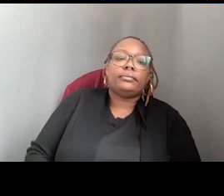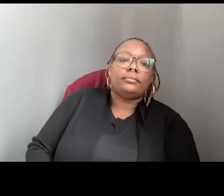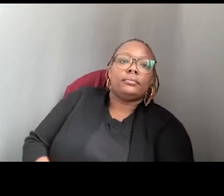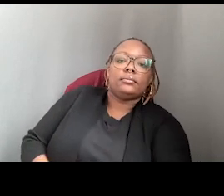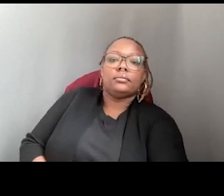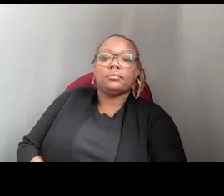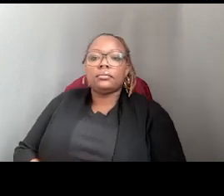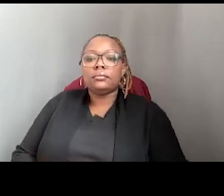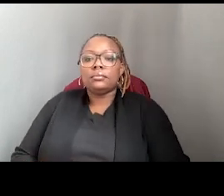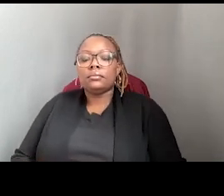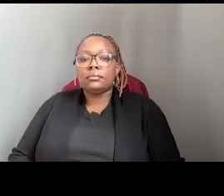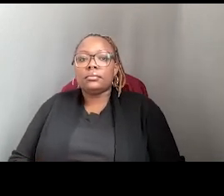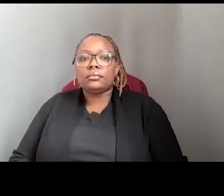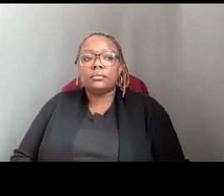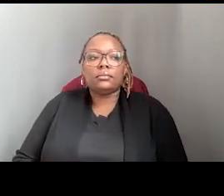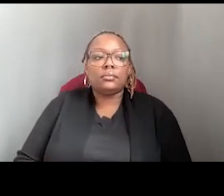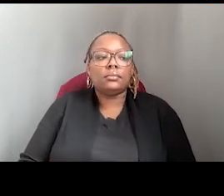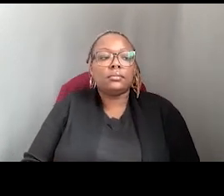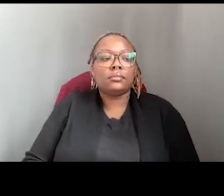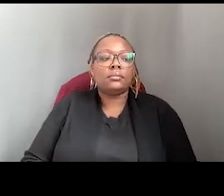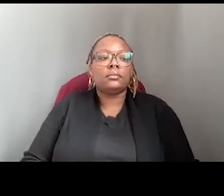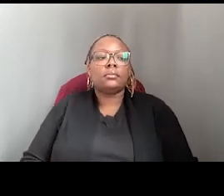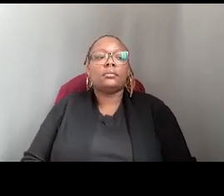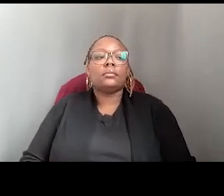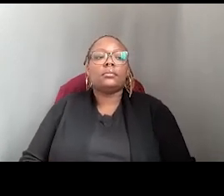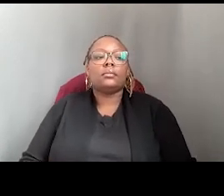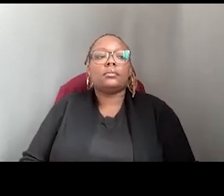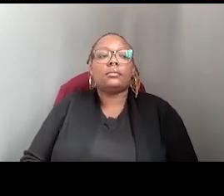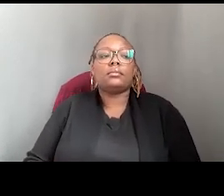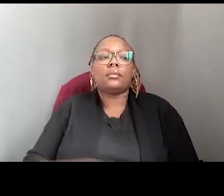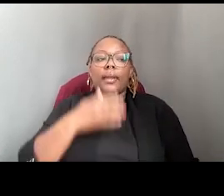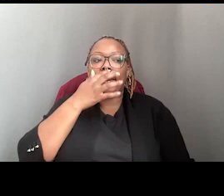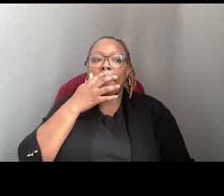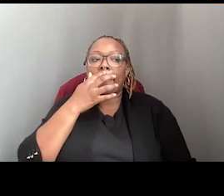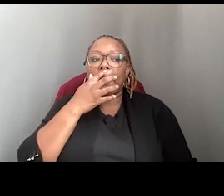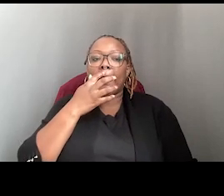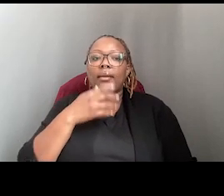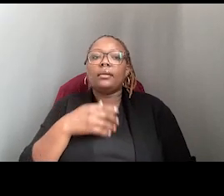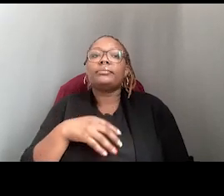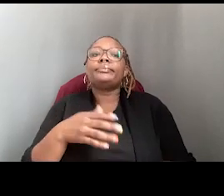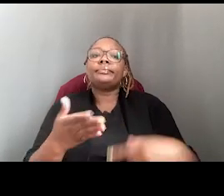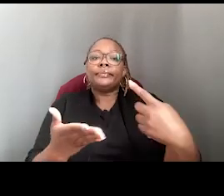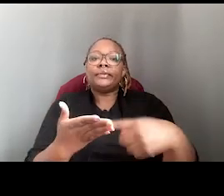Let's talk a little bit about cancelling appropriations. And I don't want to spend too much time on this because, again,